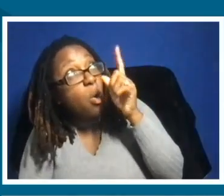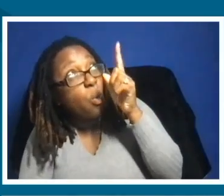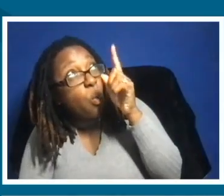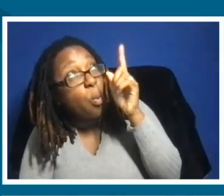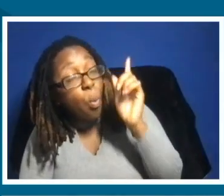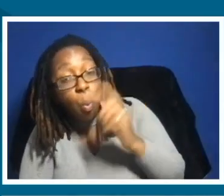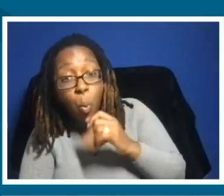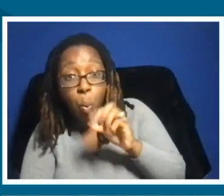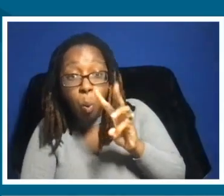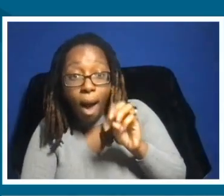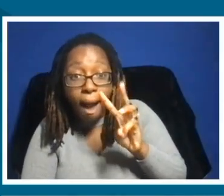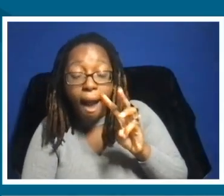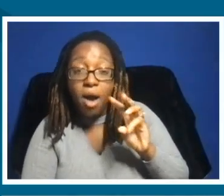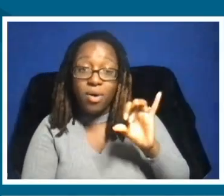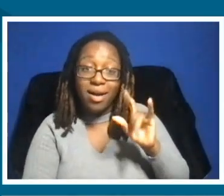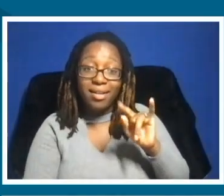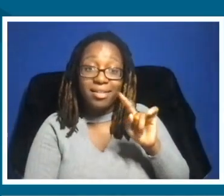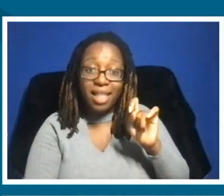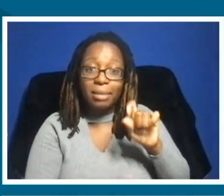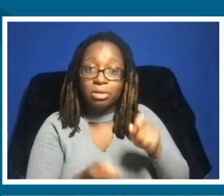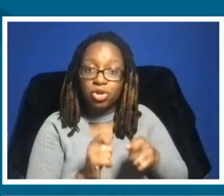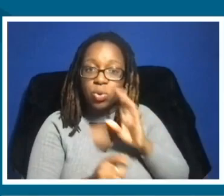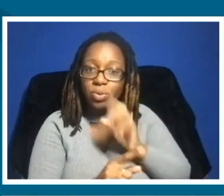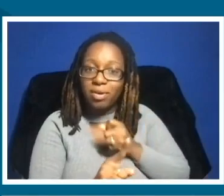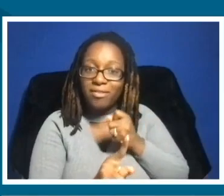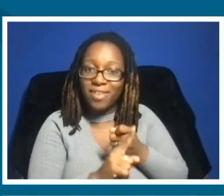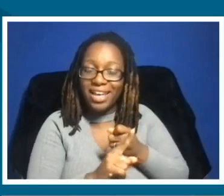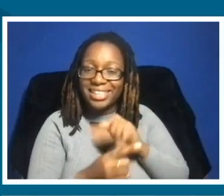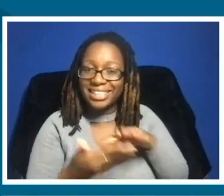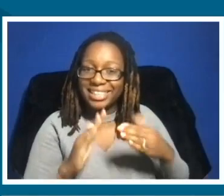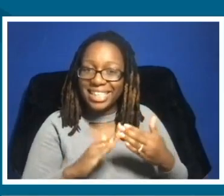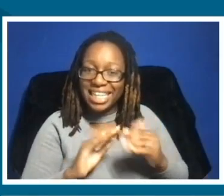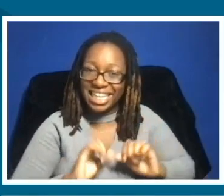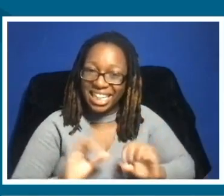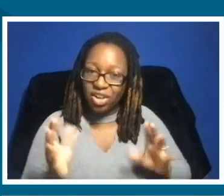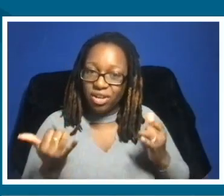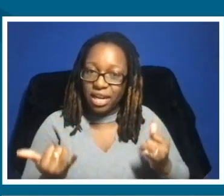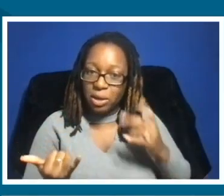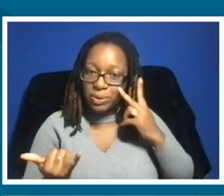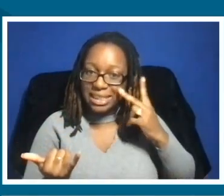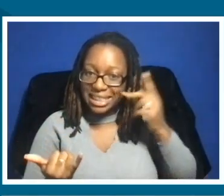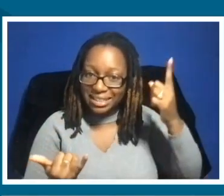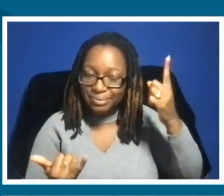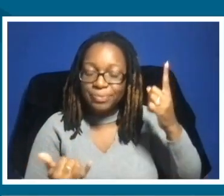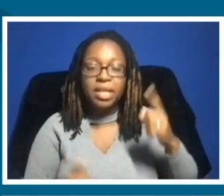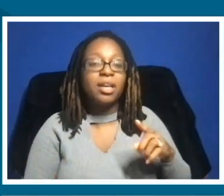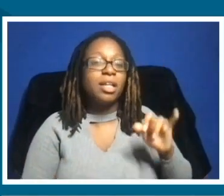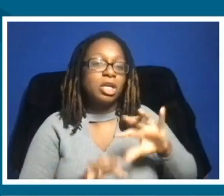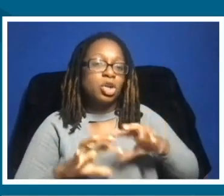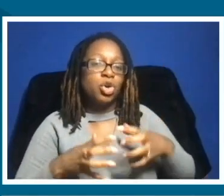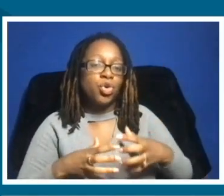climate change will affect the city that was done by